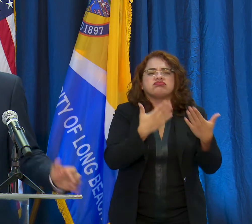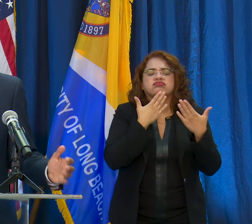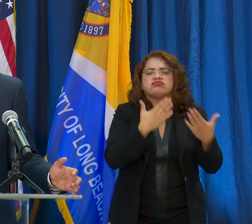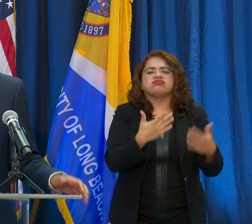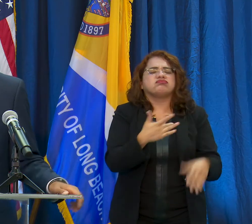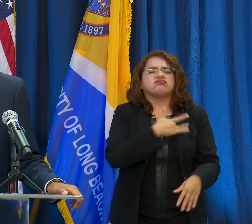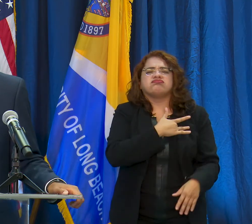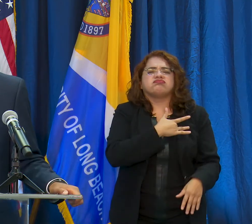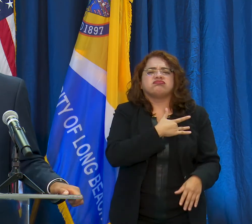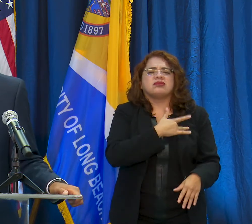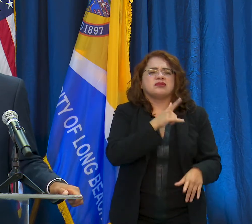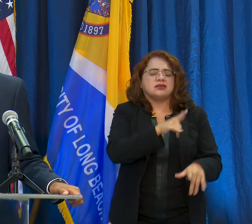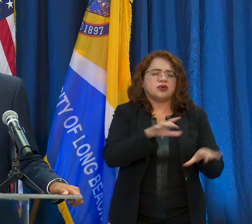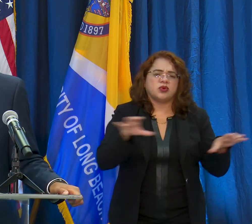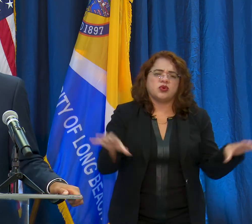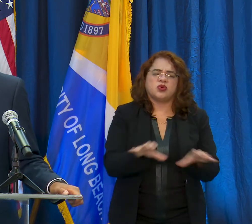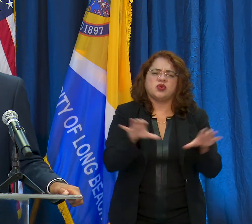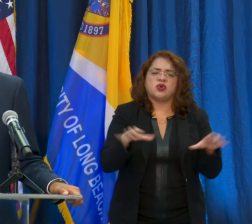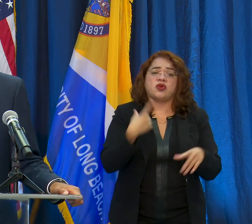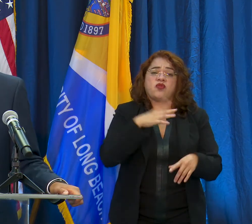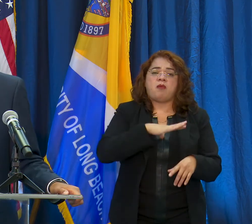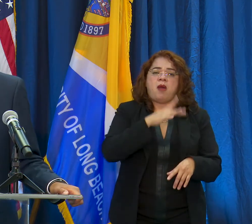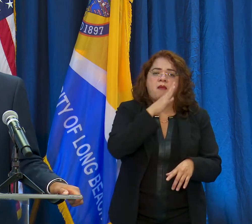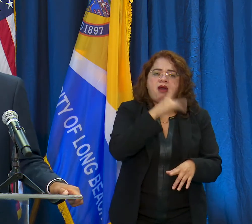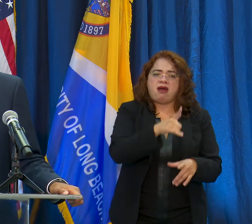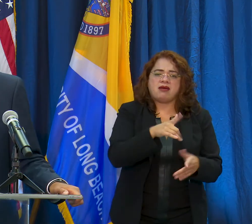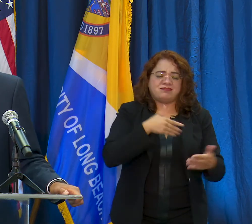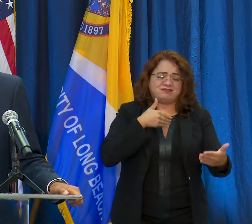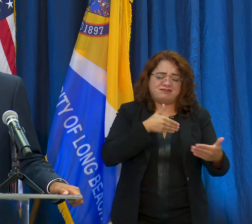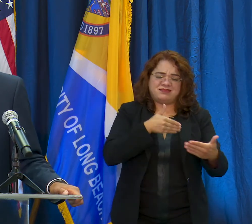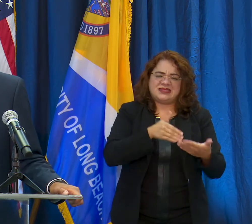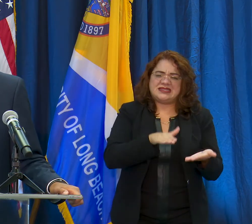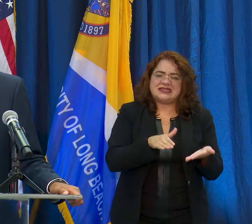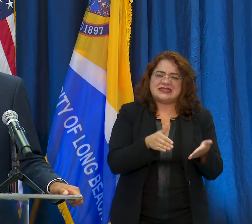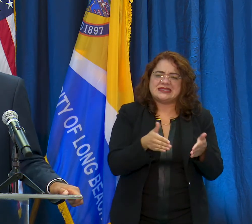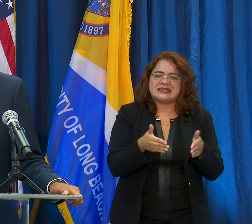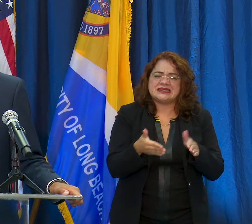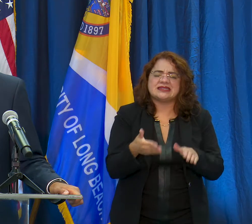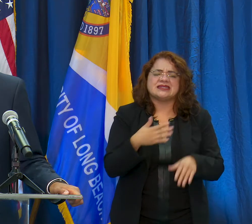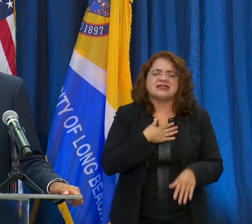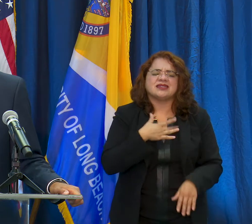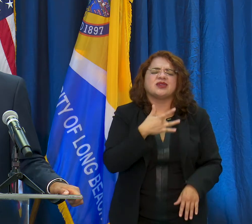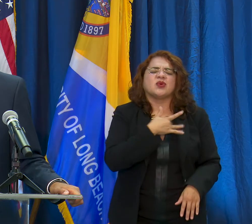they performed for my mom in her last days. For those that might be watching, thank you